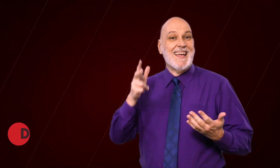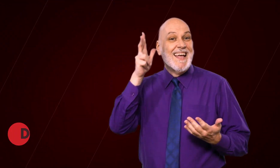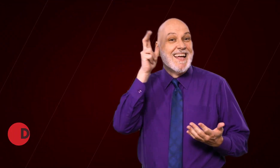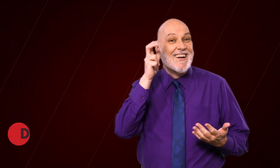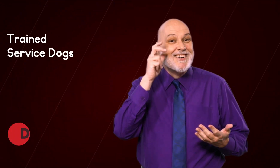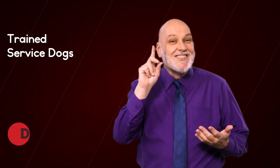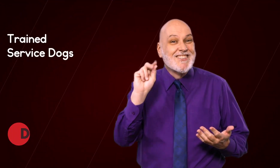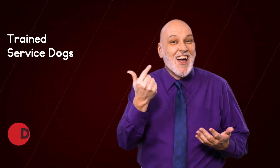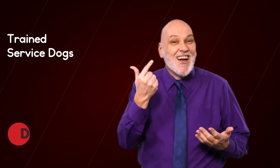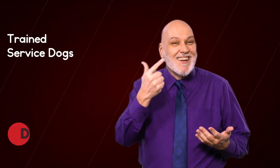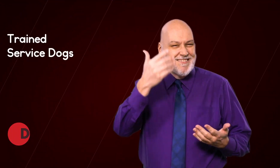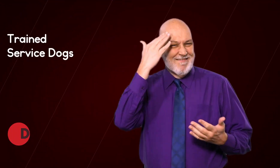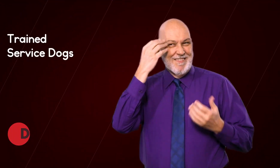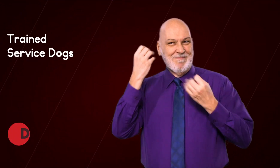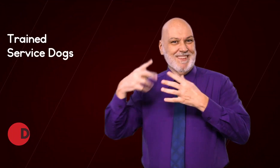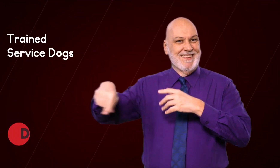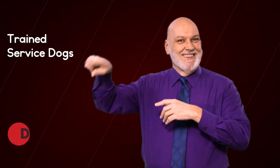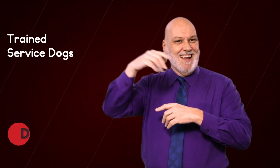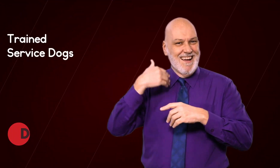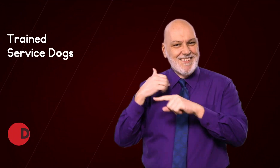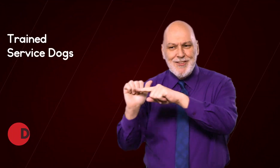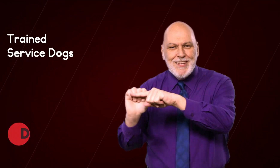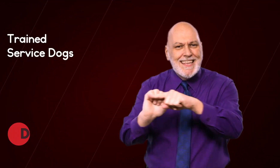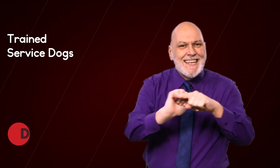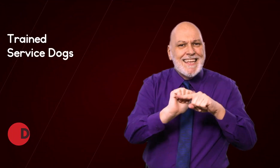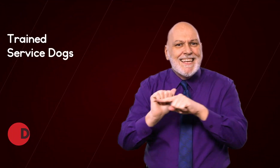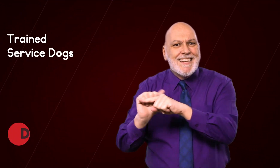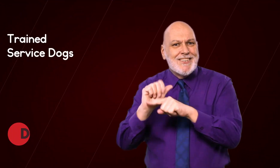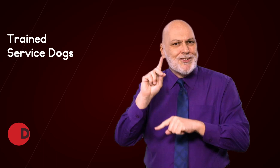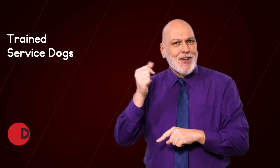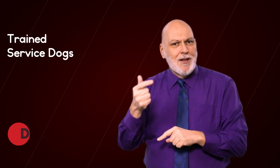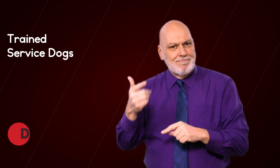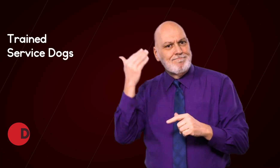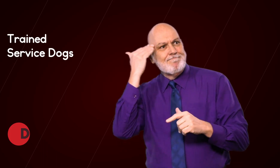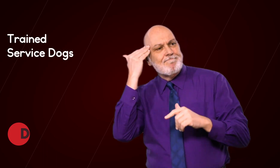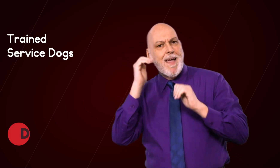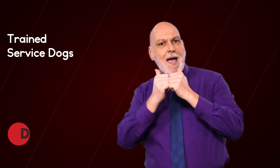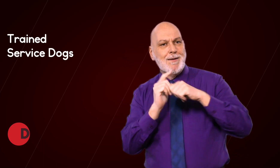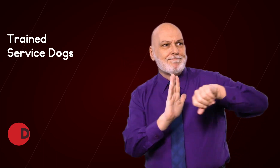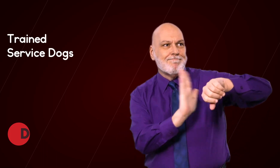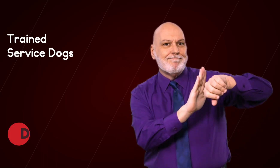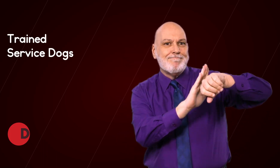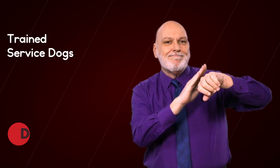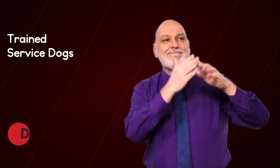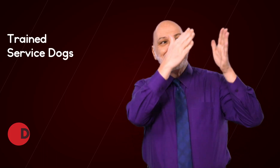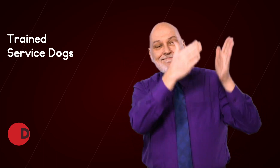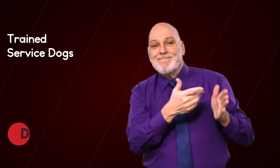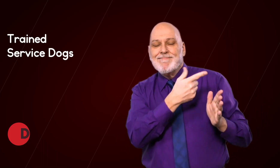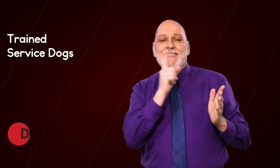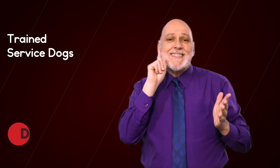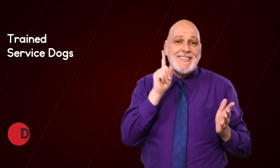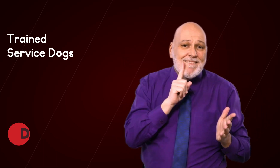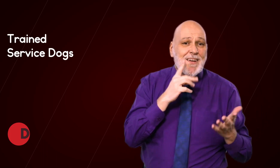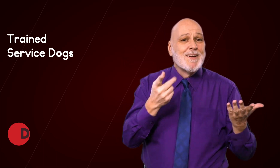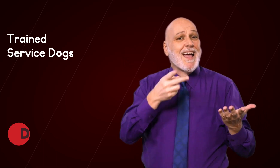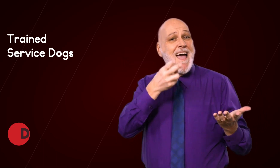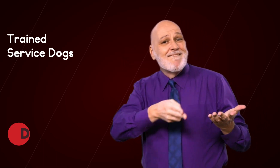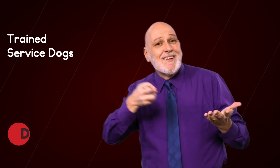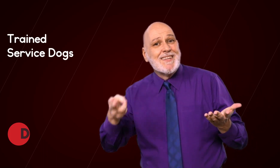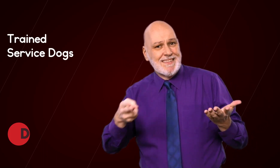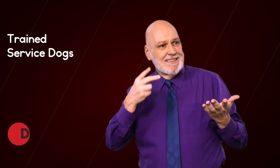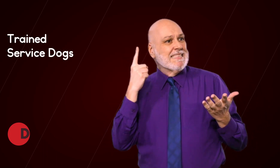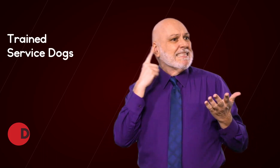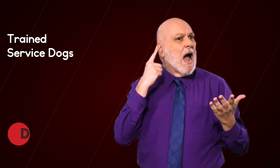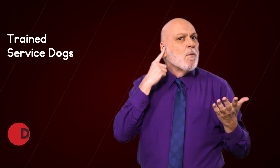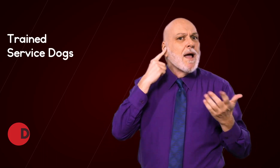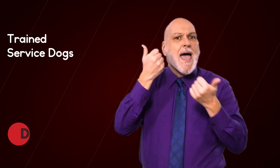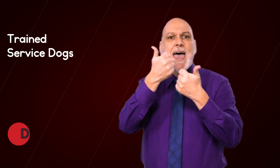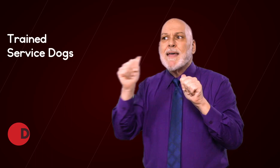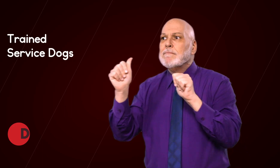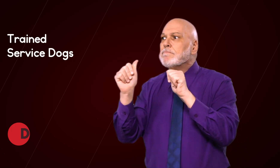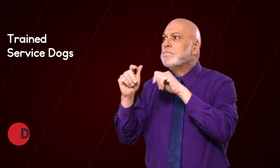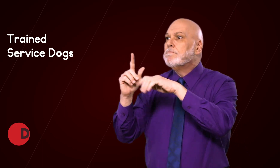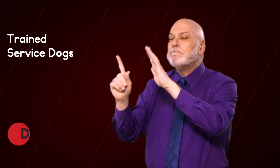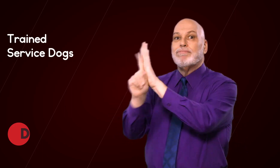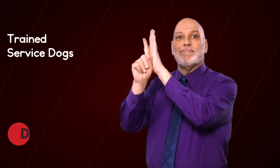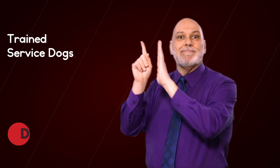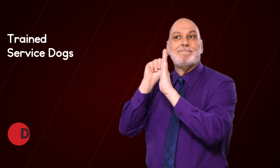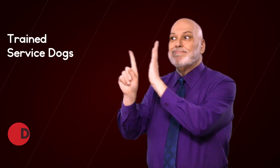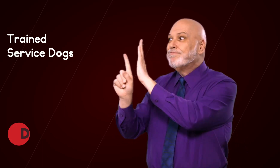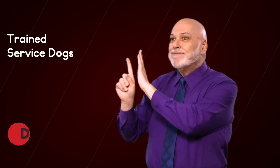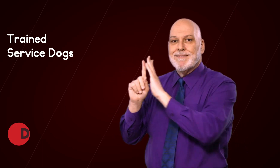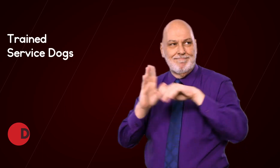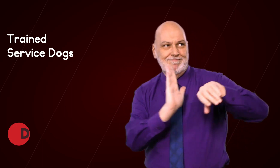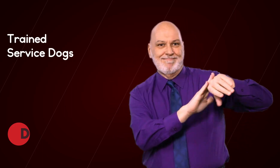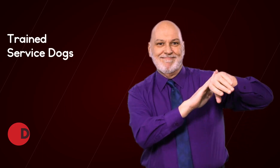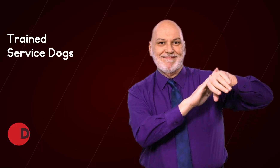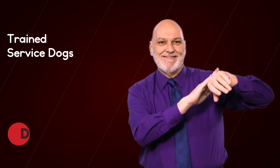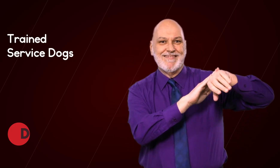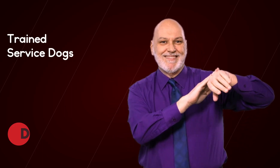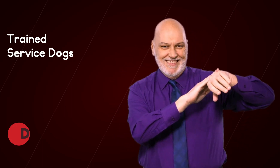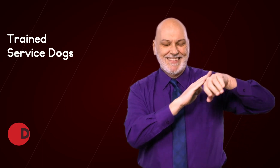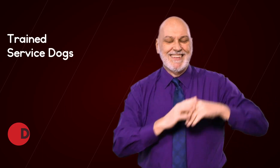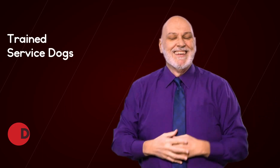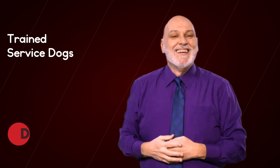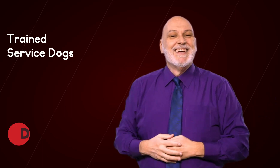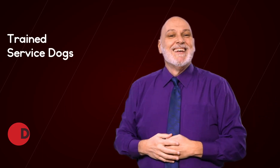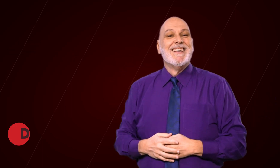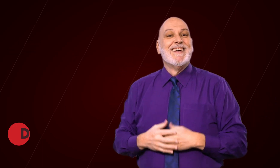[Anselmo]: Hearing dogs are trained service dogs that alert people who